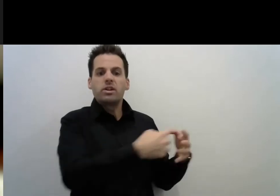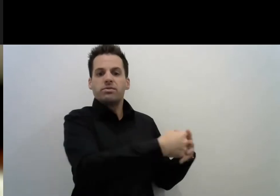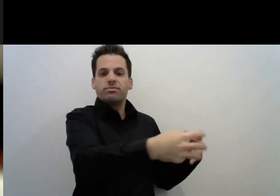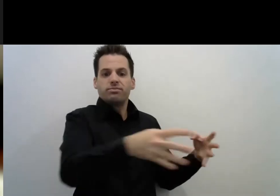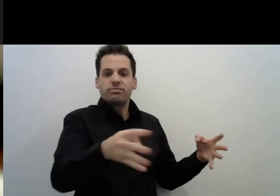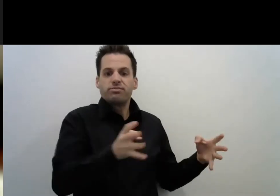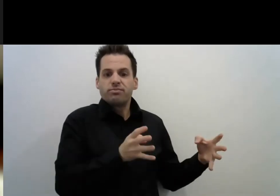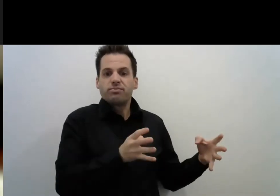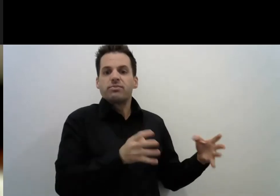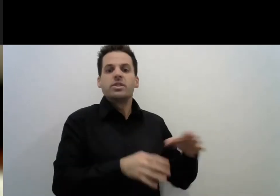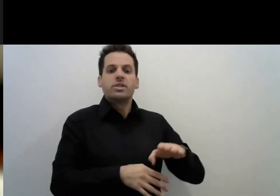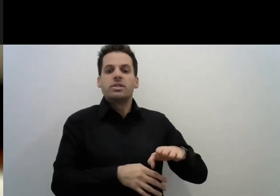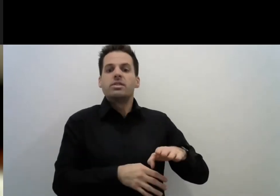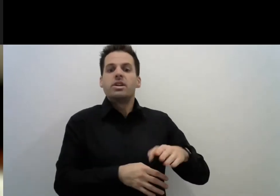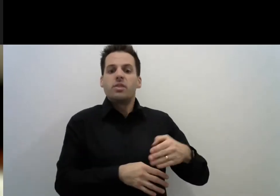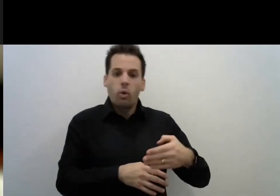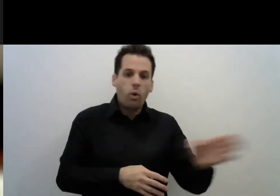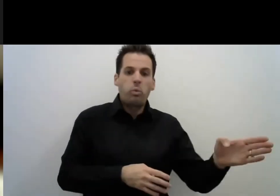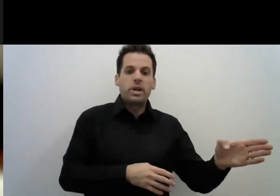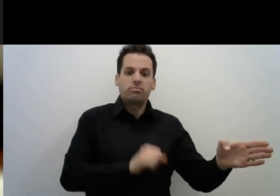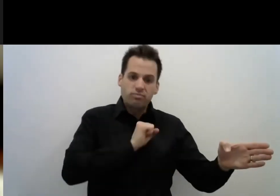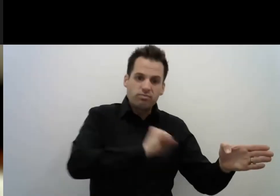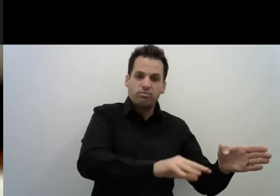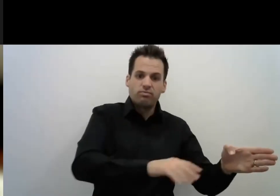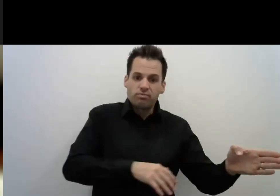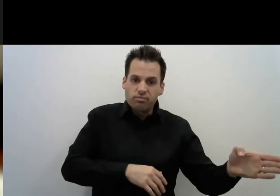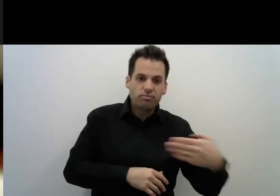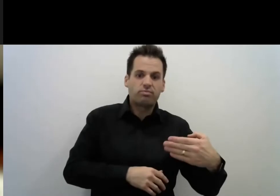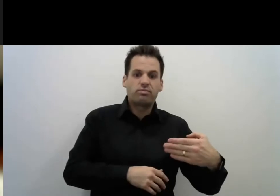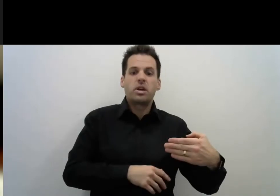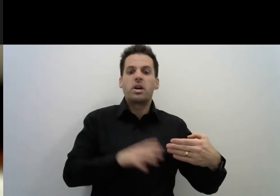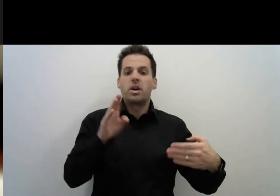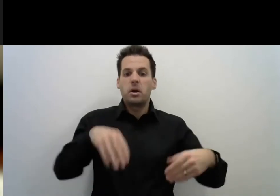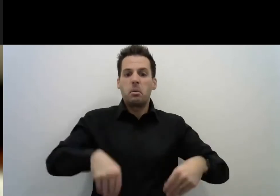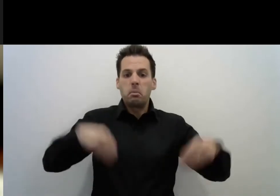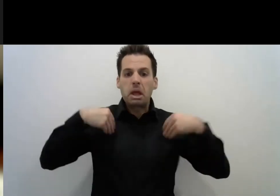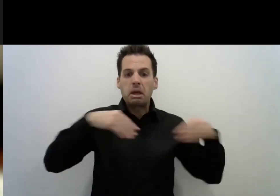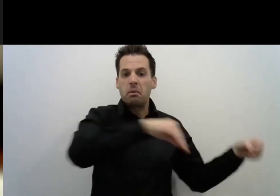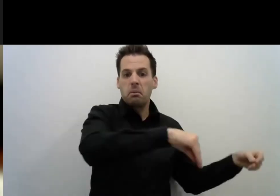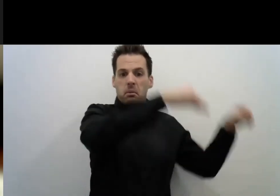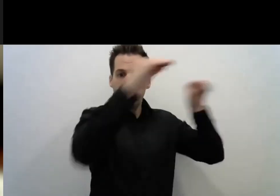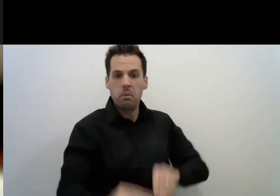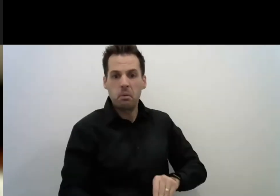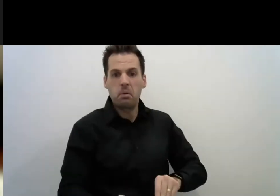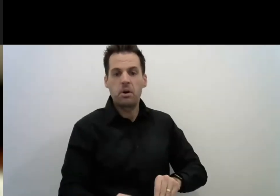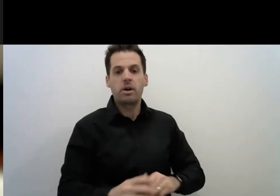with the blanket over the crate so i would have no contact with my dog he wouldn't be accessible to